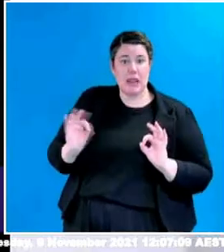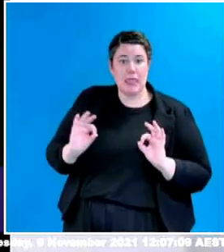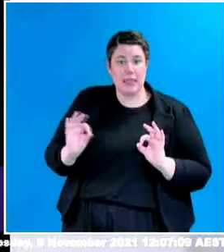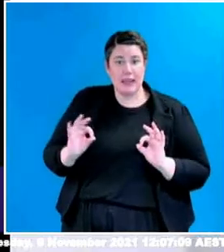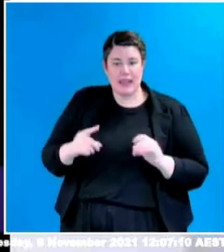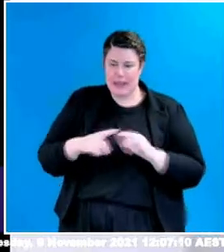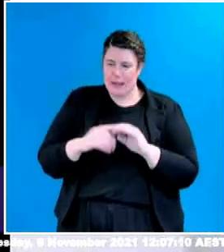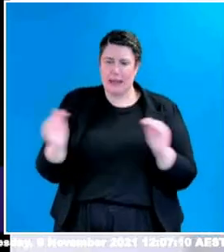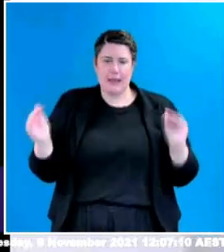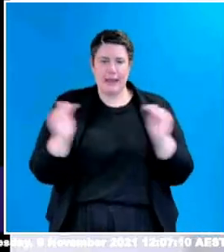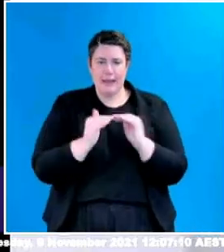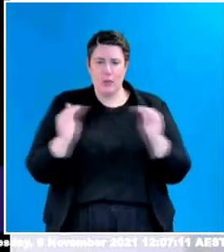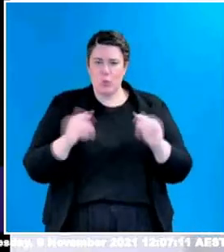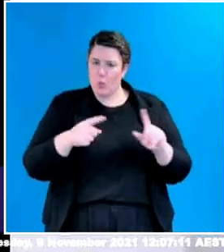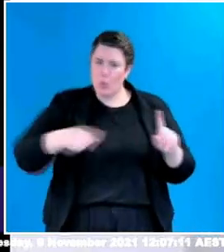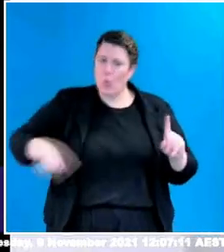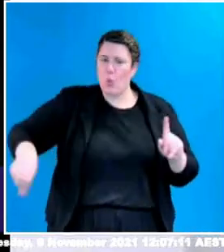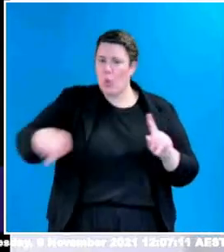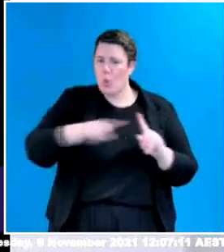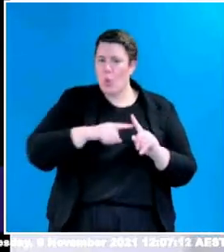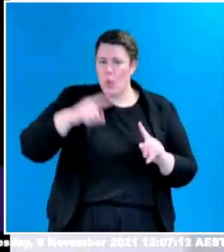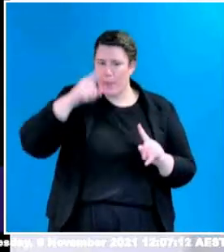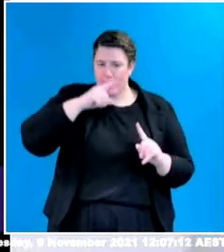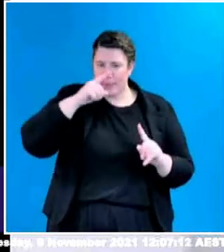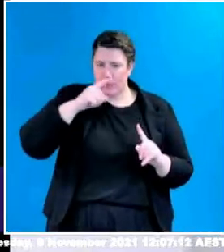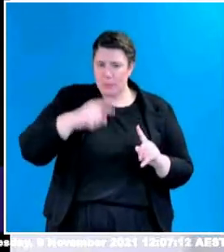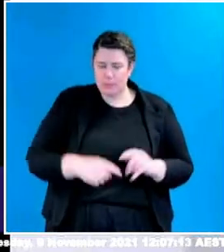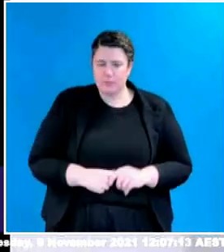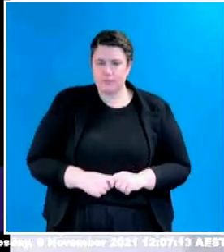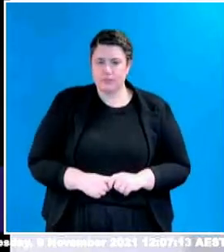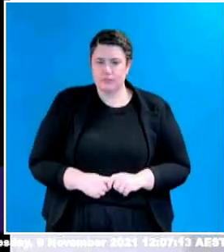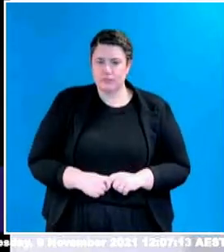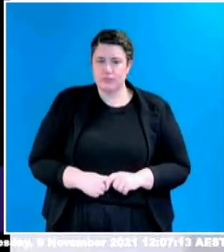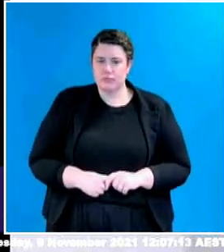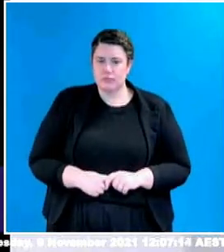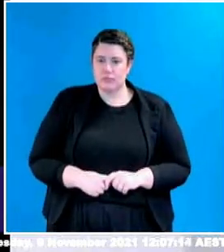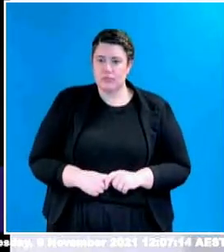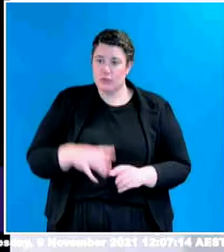equal basis with others and encourage their participation in public affairs,